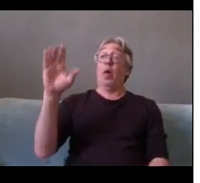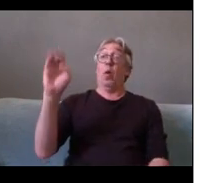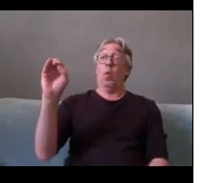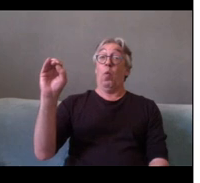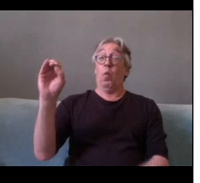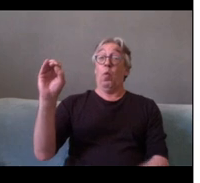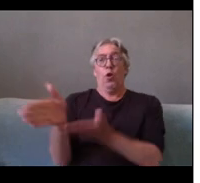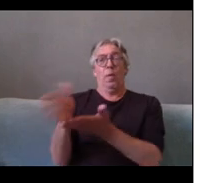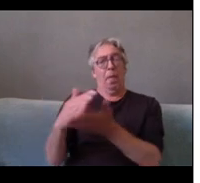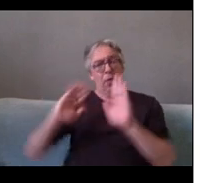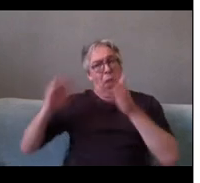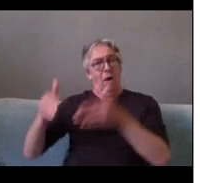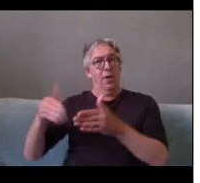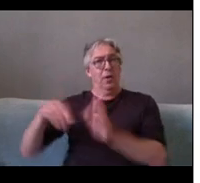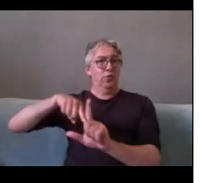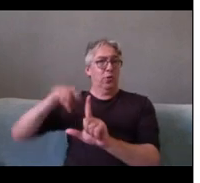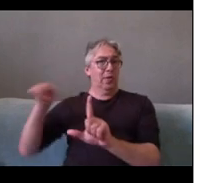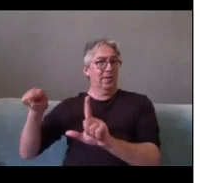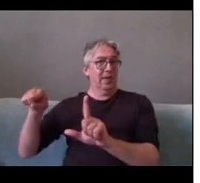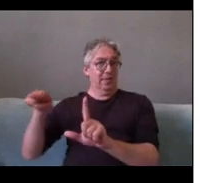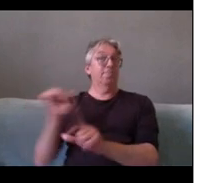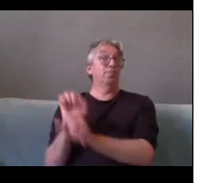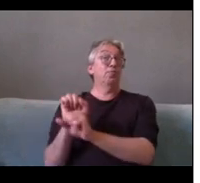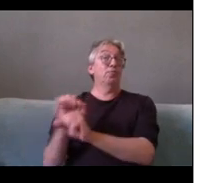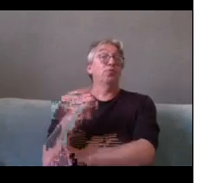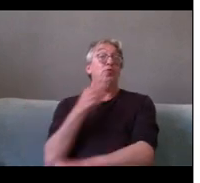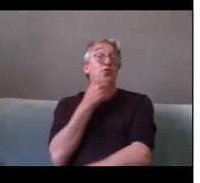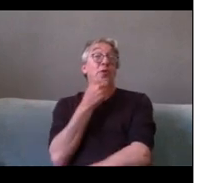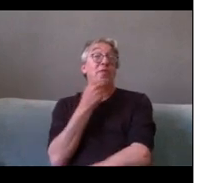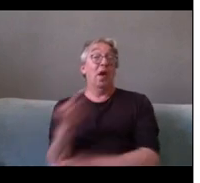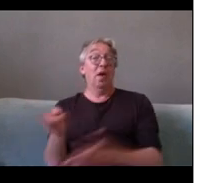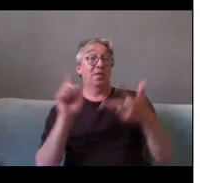Then Robert Buluma, from Nairobi, who is the manager of Governance,